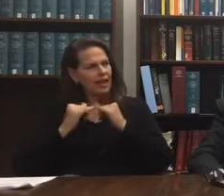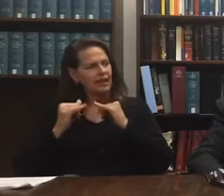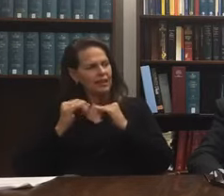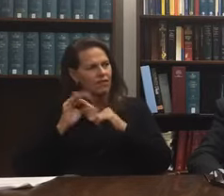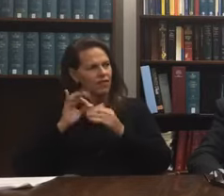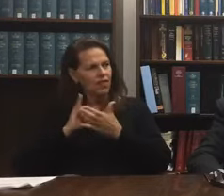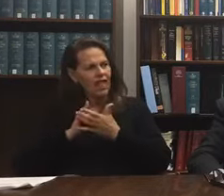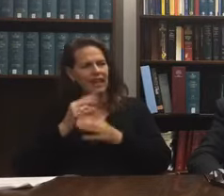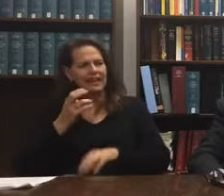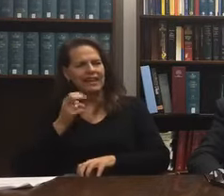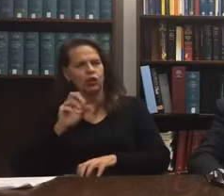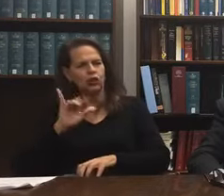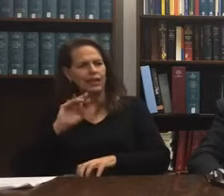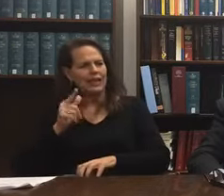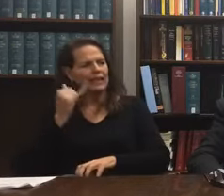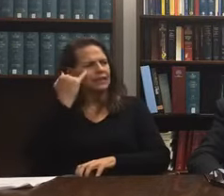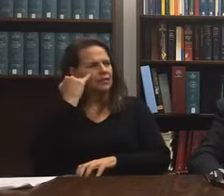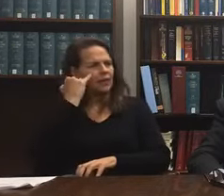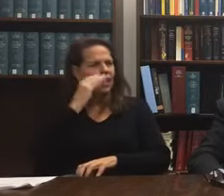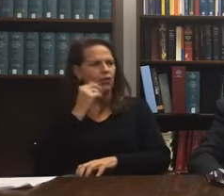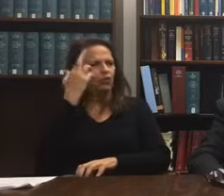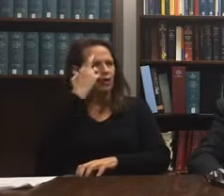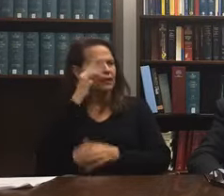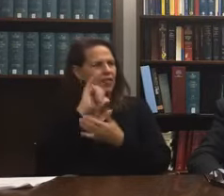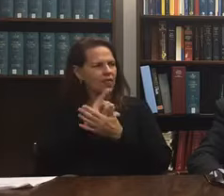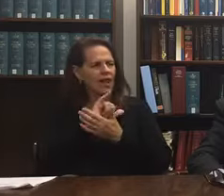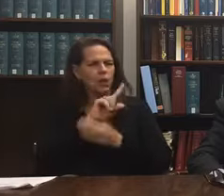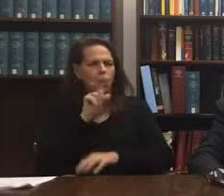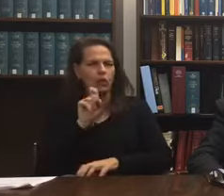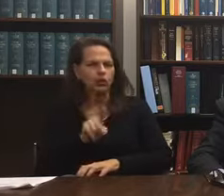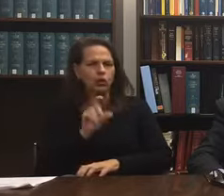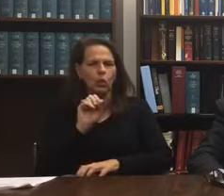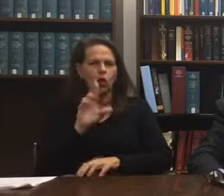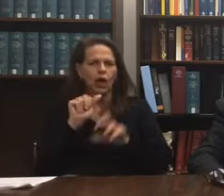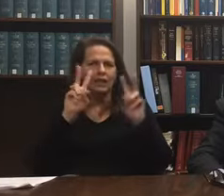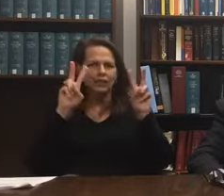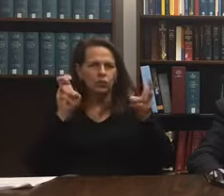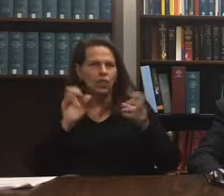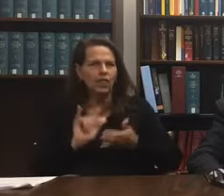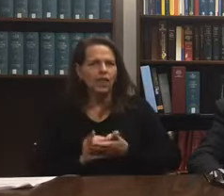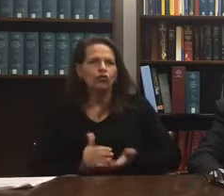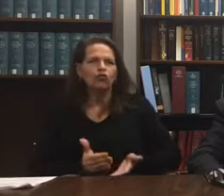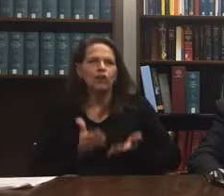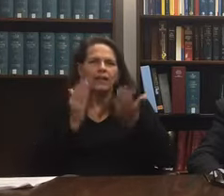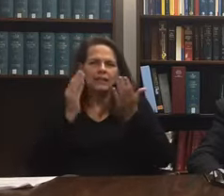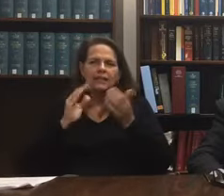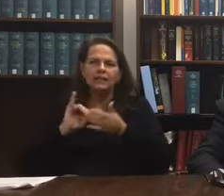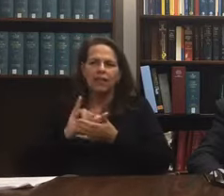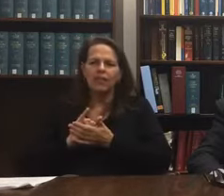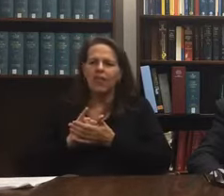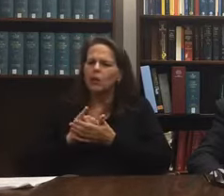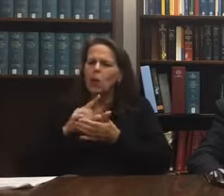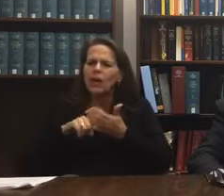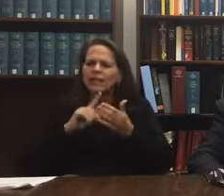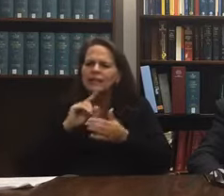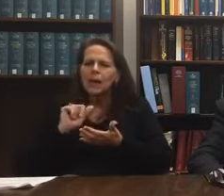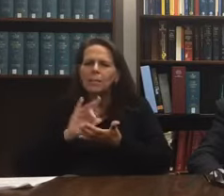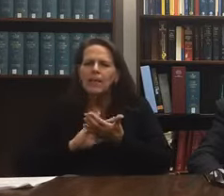realized that there was a question raised or an issue raised that perhaps wasn't addressed in their letters of medical necessity or that they feel like